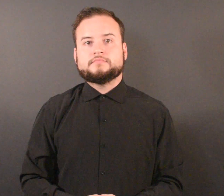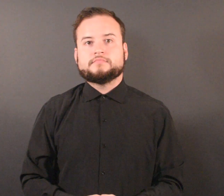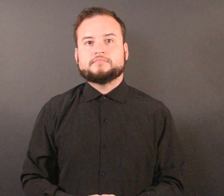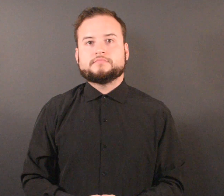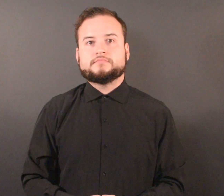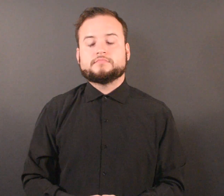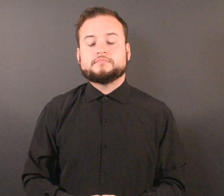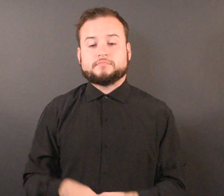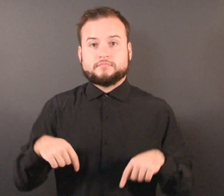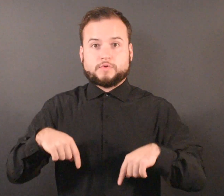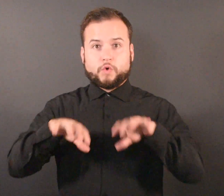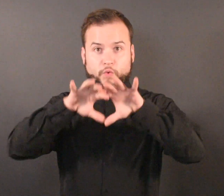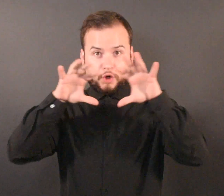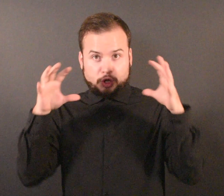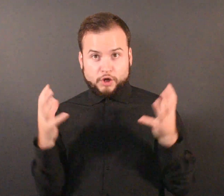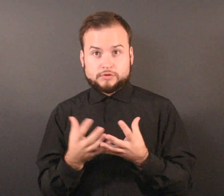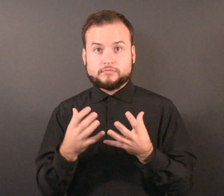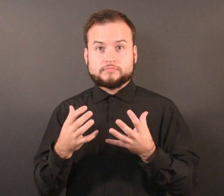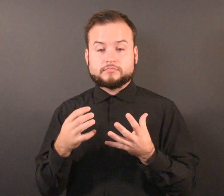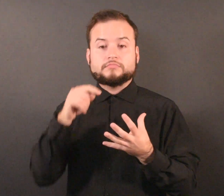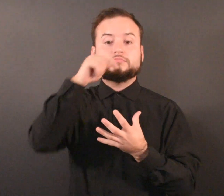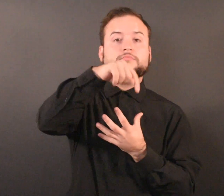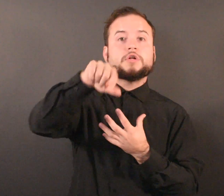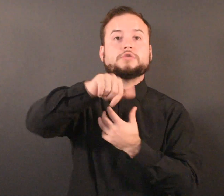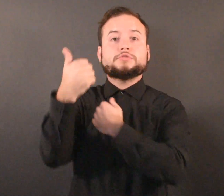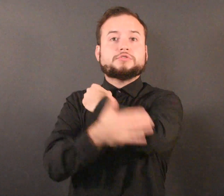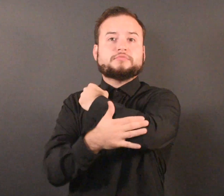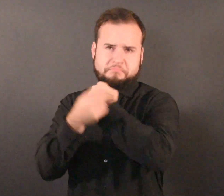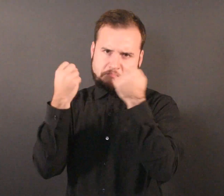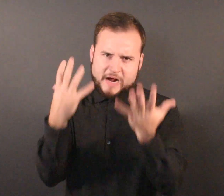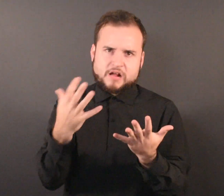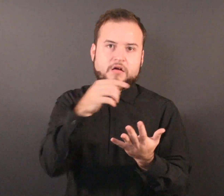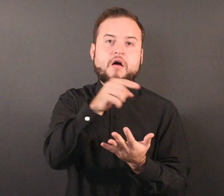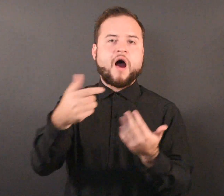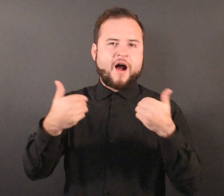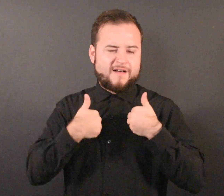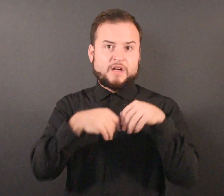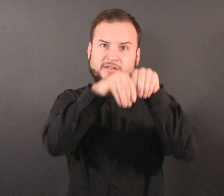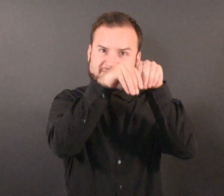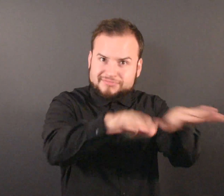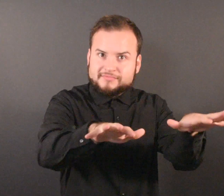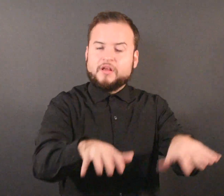There are measles outbreaks occurring in many countries around the world and measles is